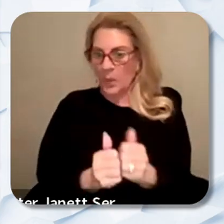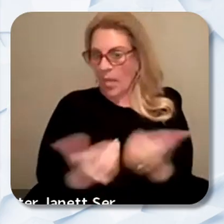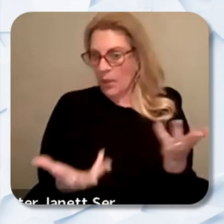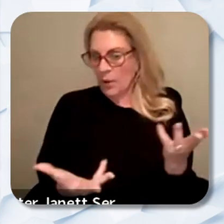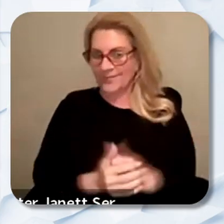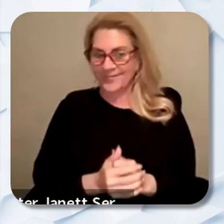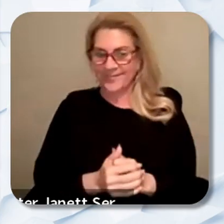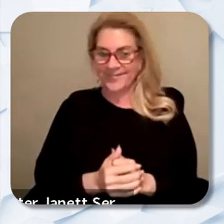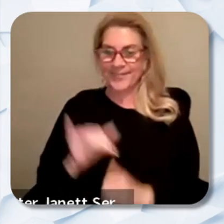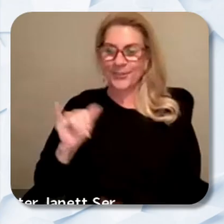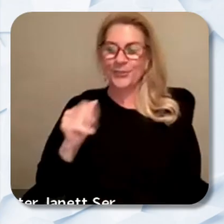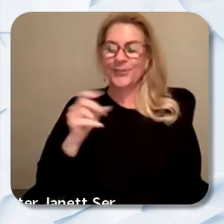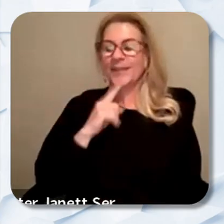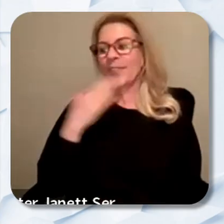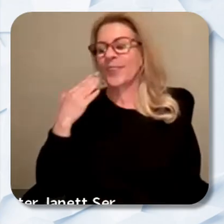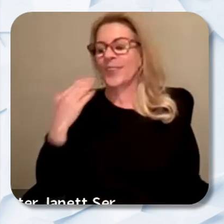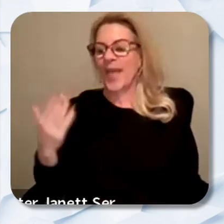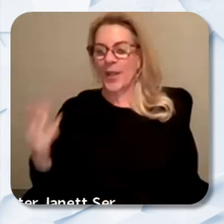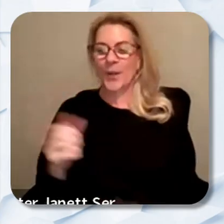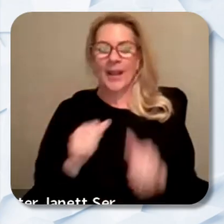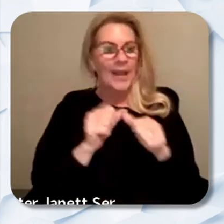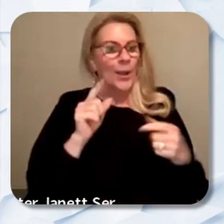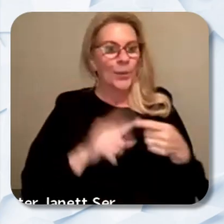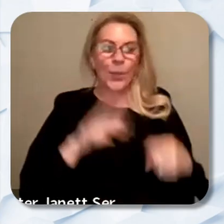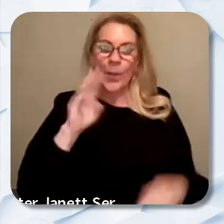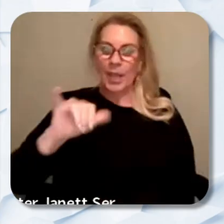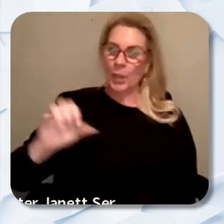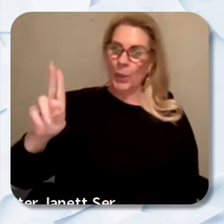Jade Meihl: Aw awesome. Thank you Alycia. Continue to be you. But a lot of great strategies